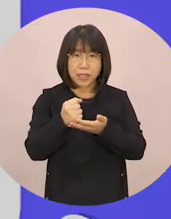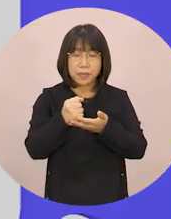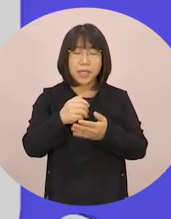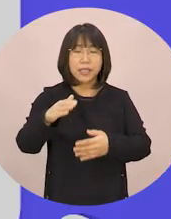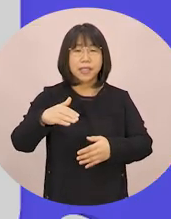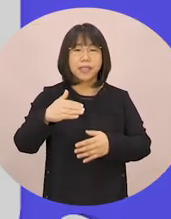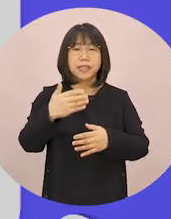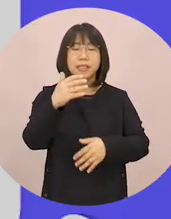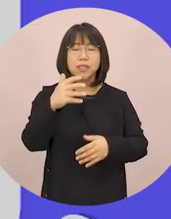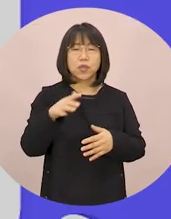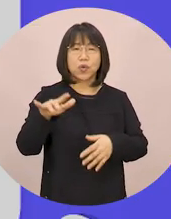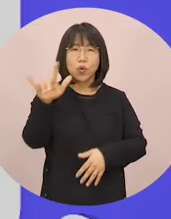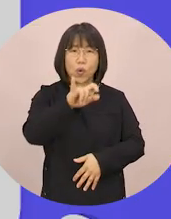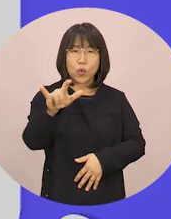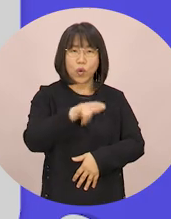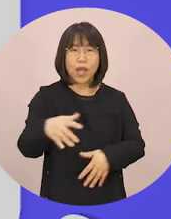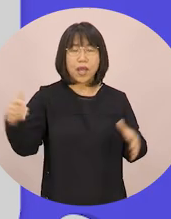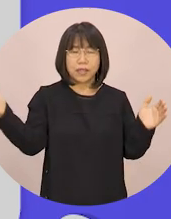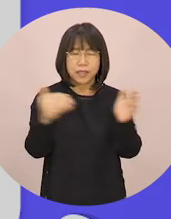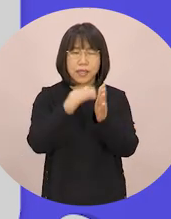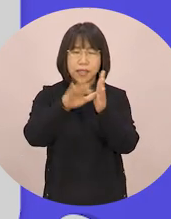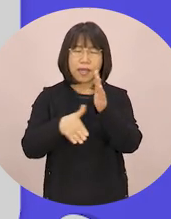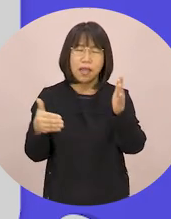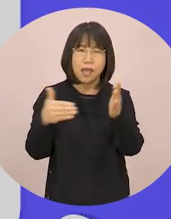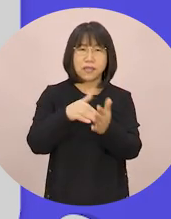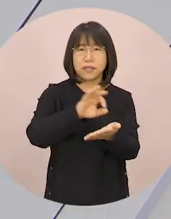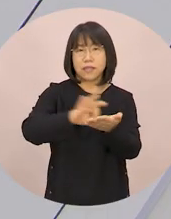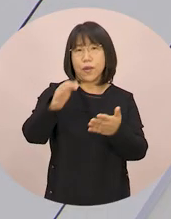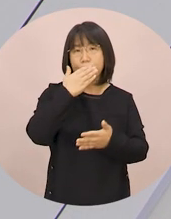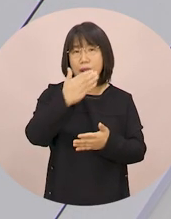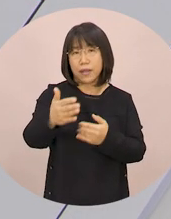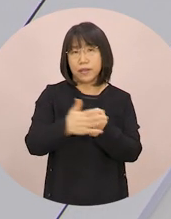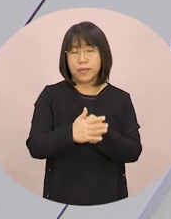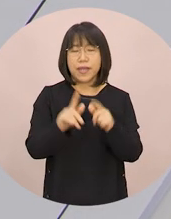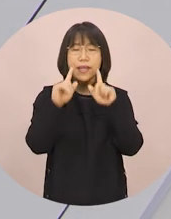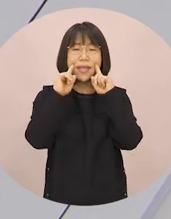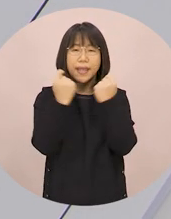Once issued, you can use it until the end of COVID-19.